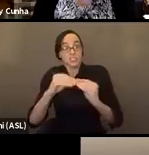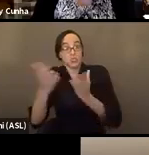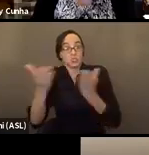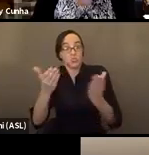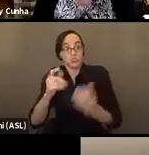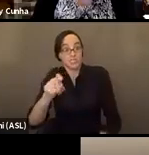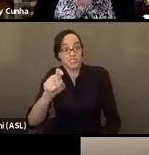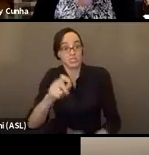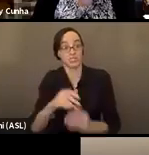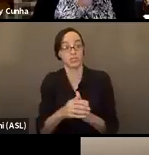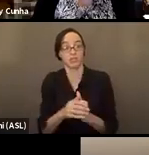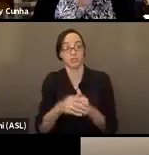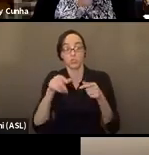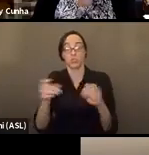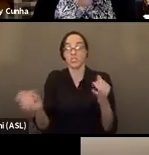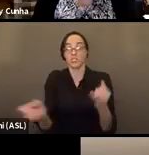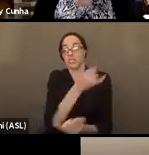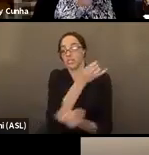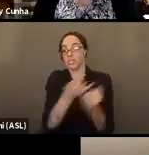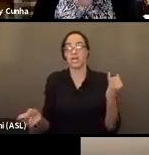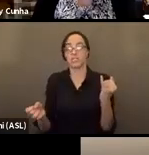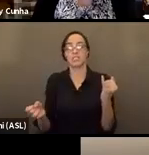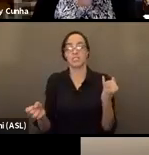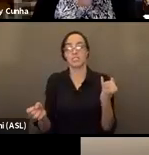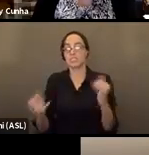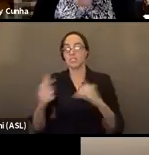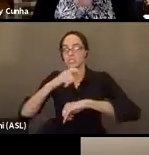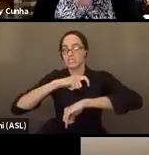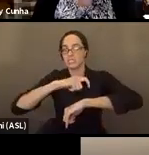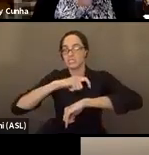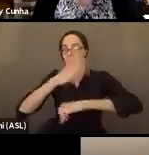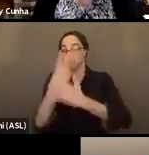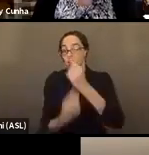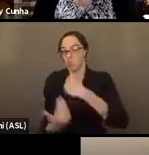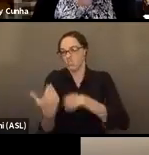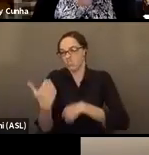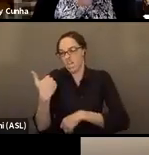both rounds we brought in service providers from different organizations who we thought that had